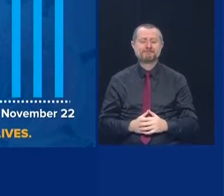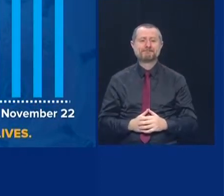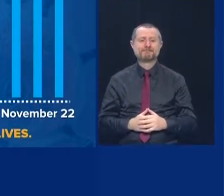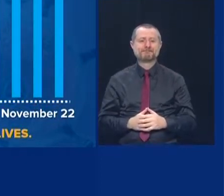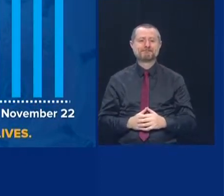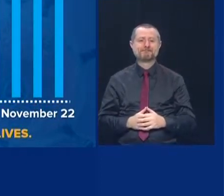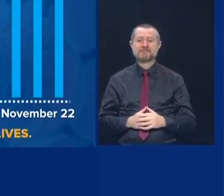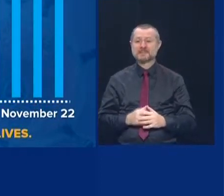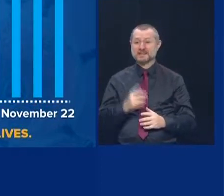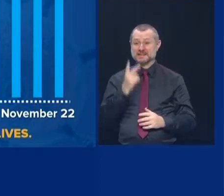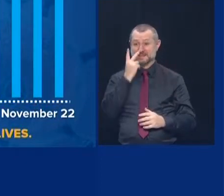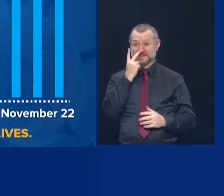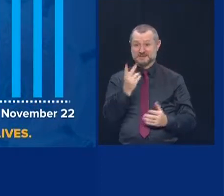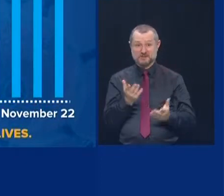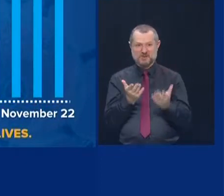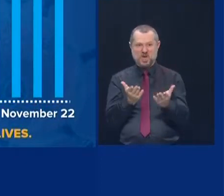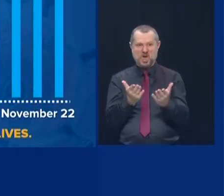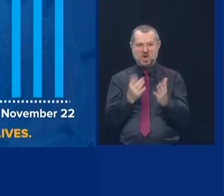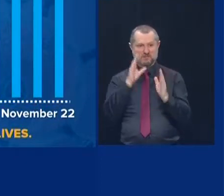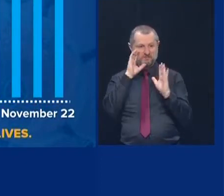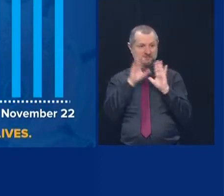THIS IS A TOXIC COCKTAIL OF